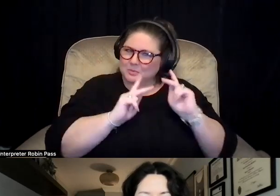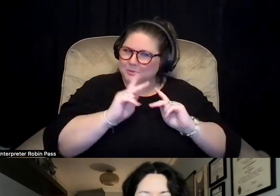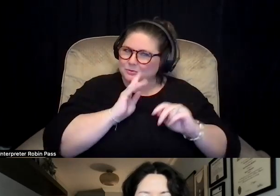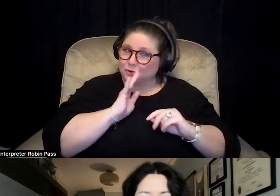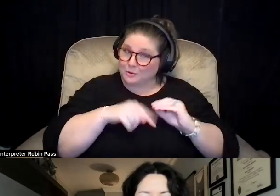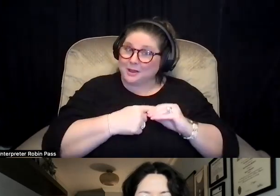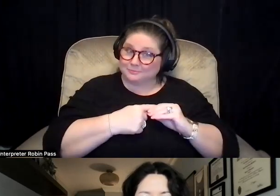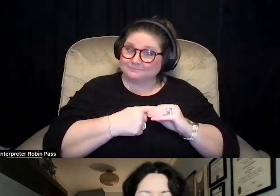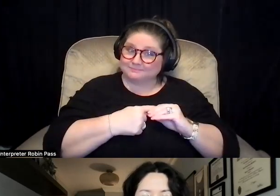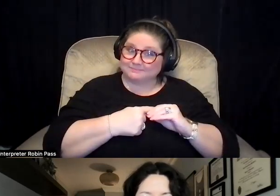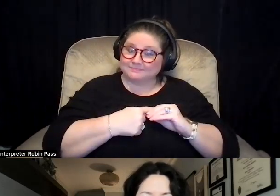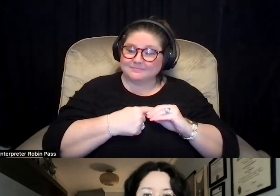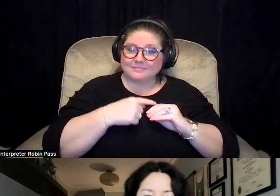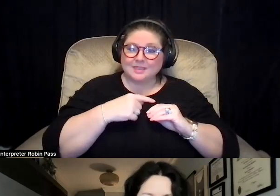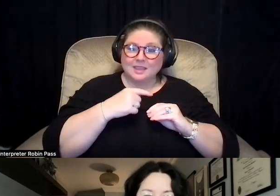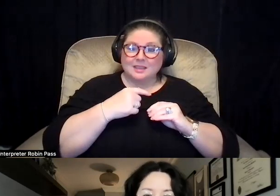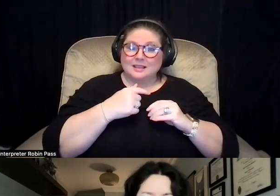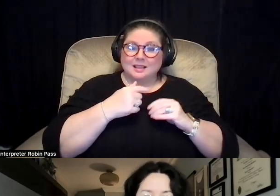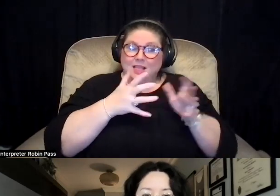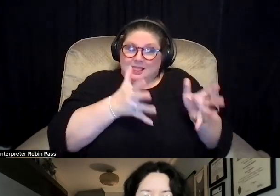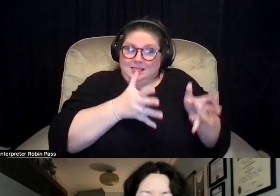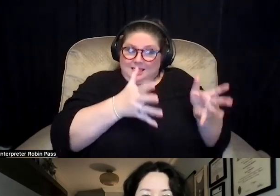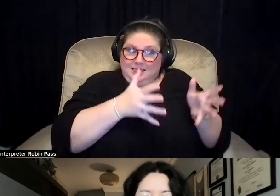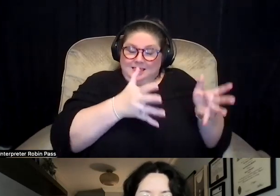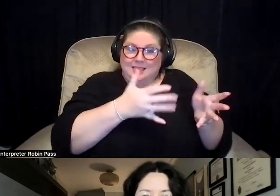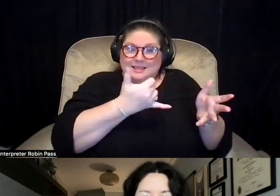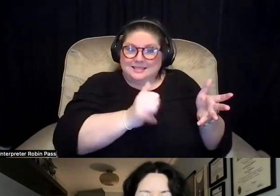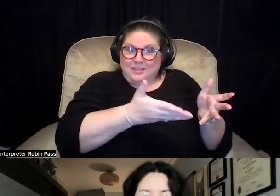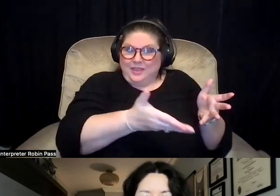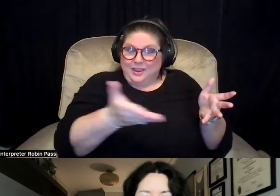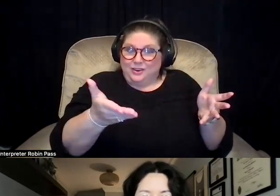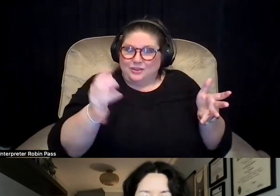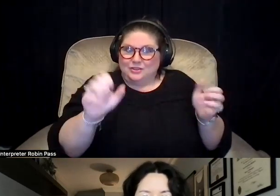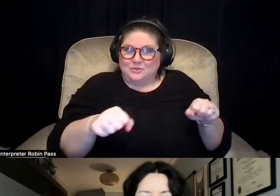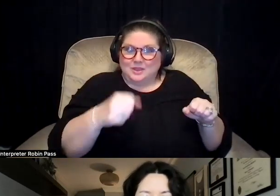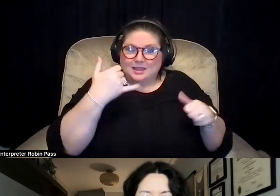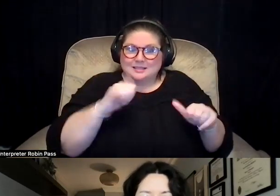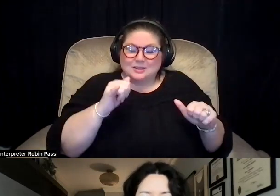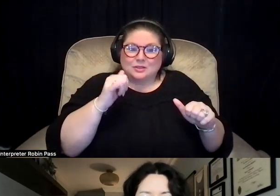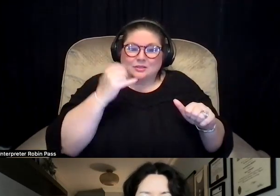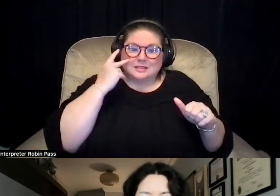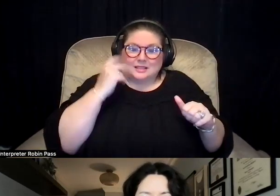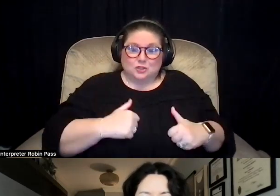because those remnants are still there um there are survivors of the tulsa race massacre who are